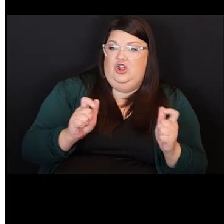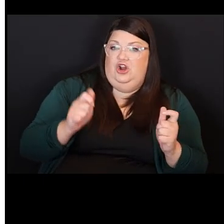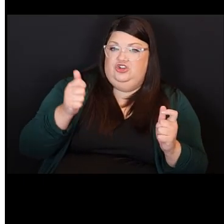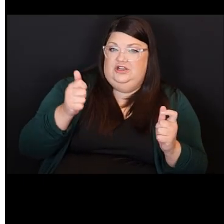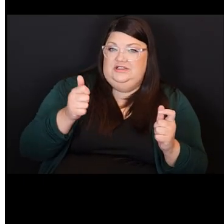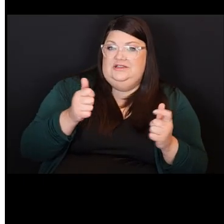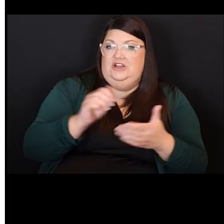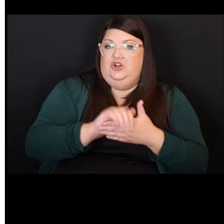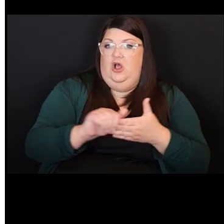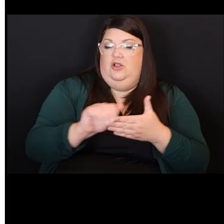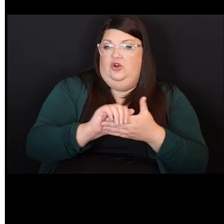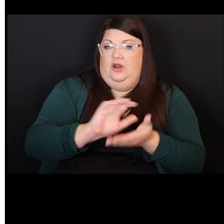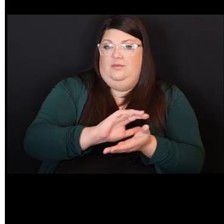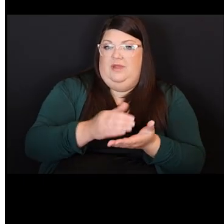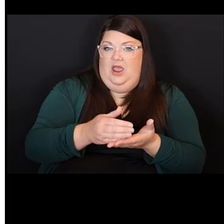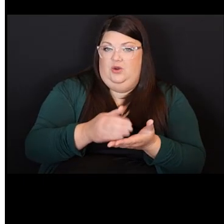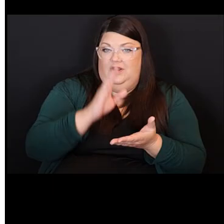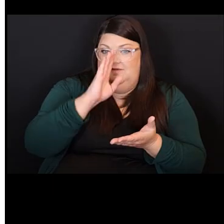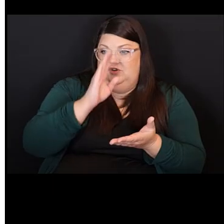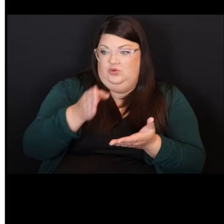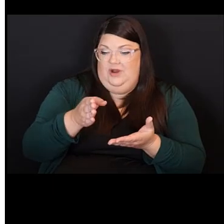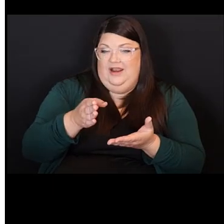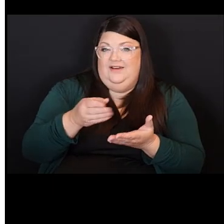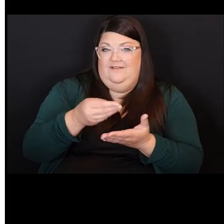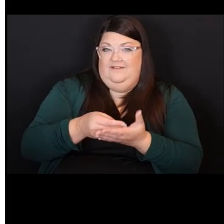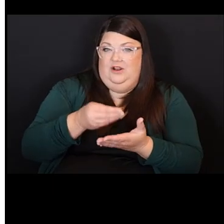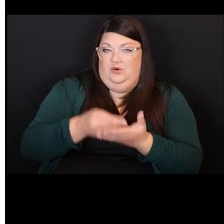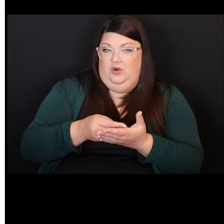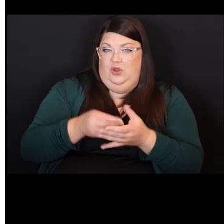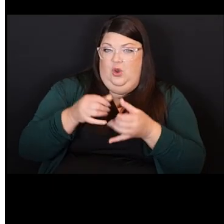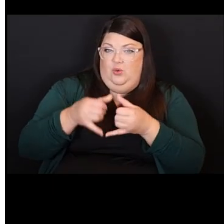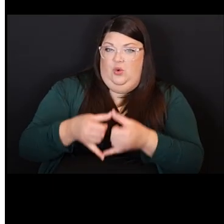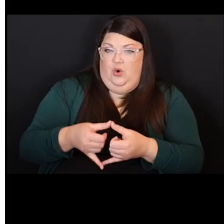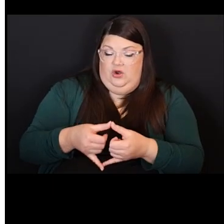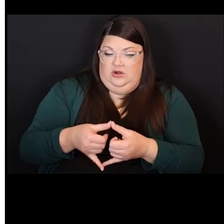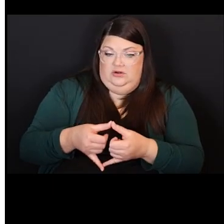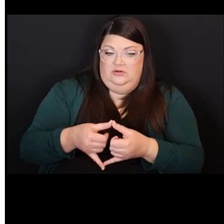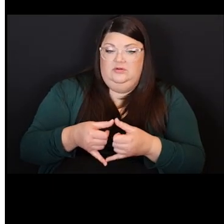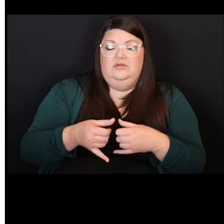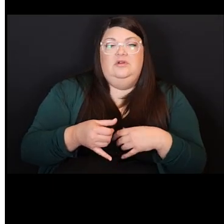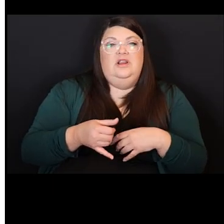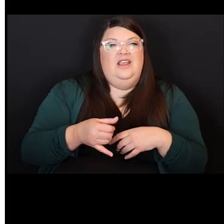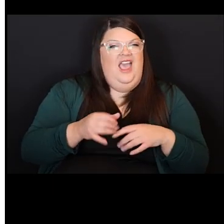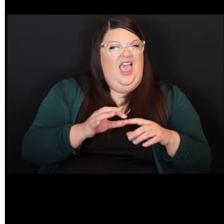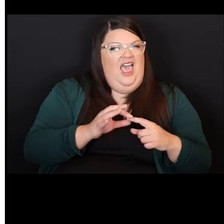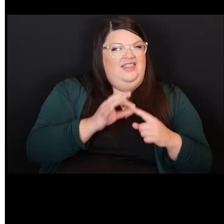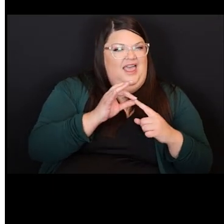provides the largest dollar amount of direct Federal awards, unless different arrangements